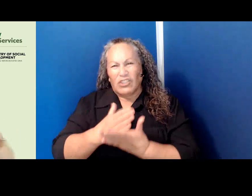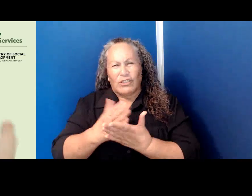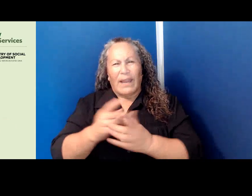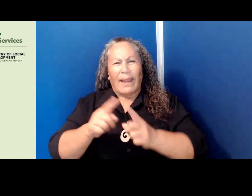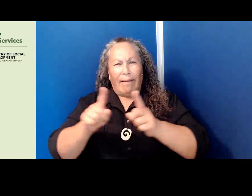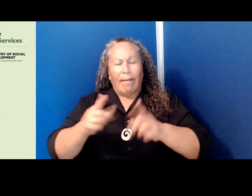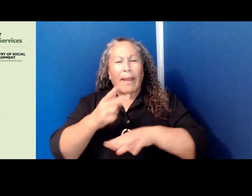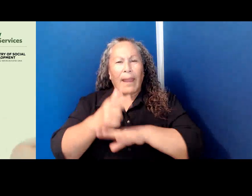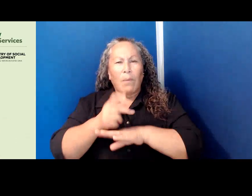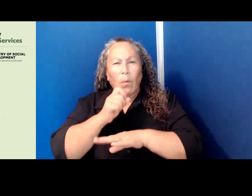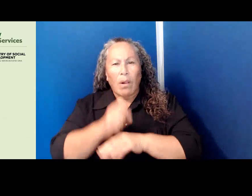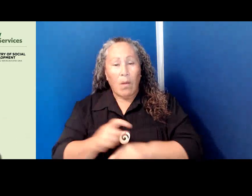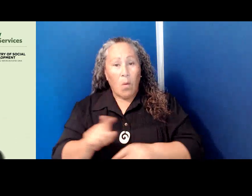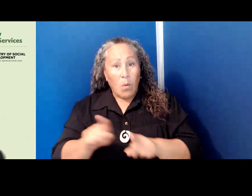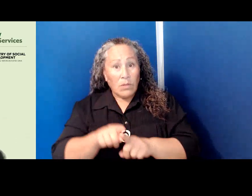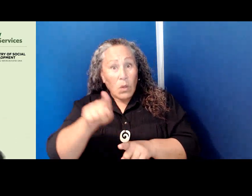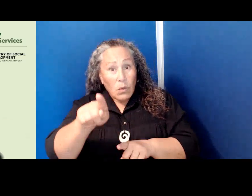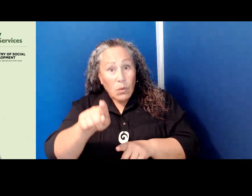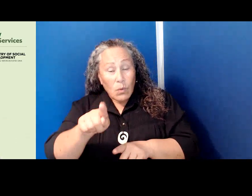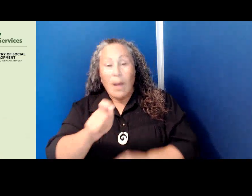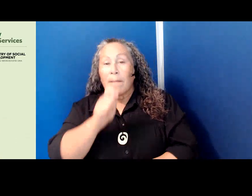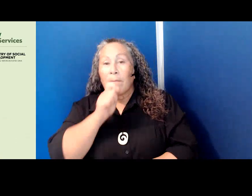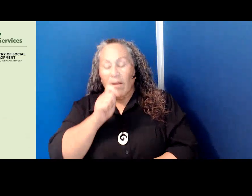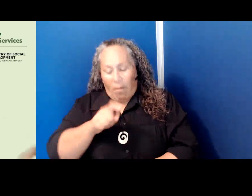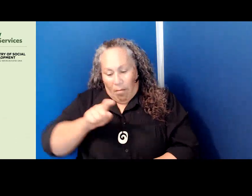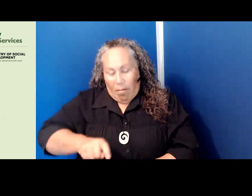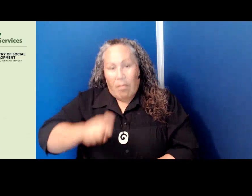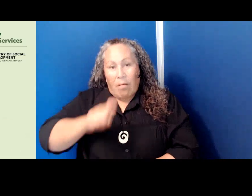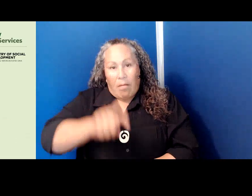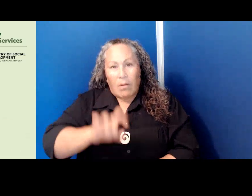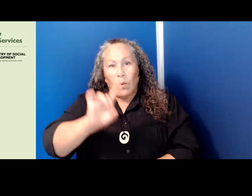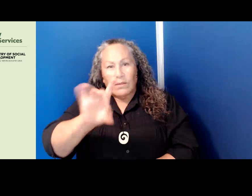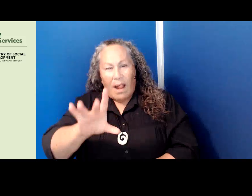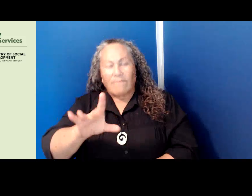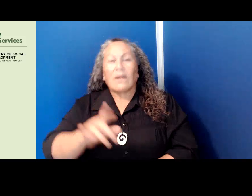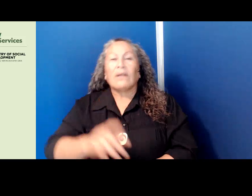then also need to turn on the microphone and camera on your end of Teams as well.